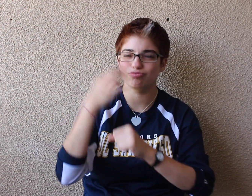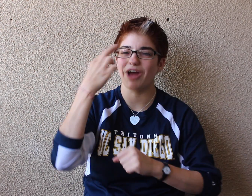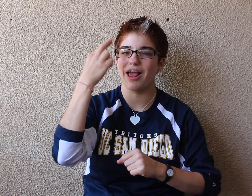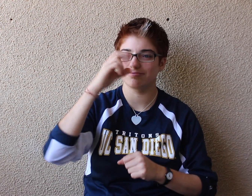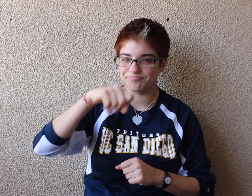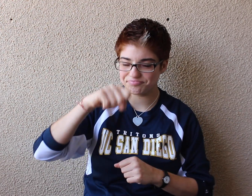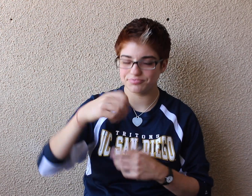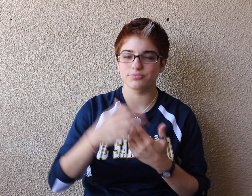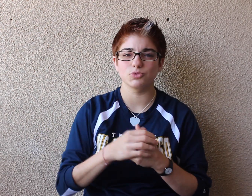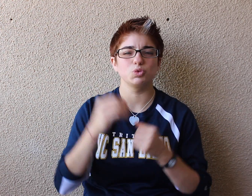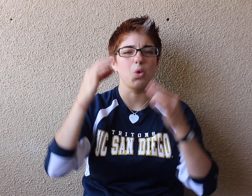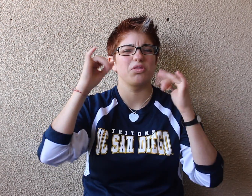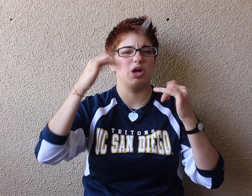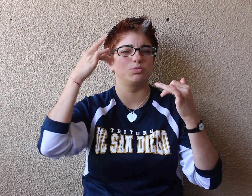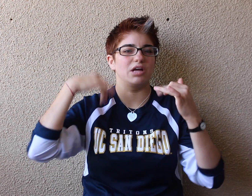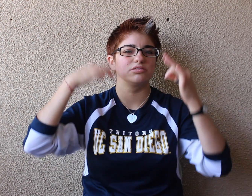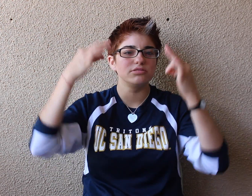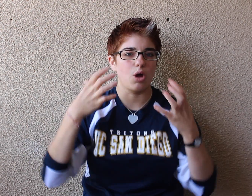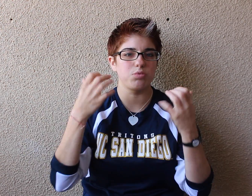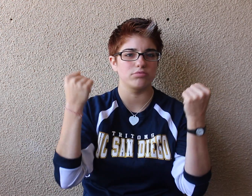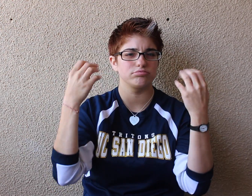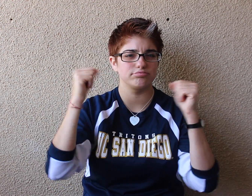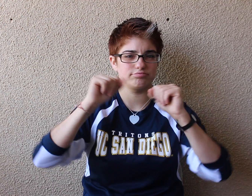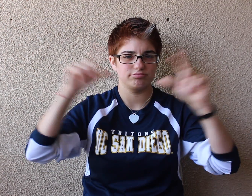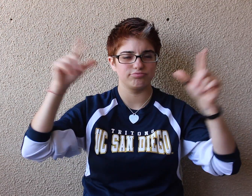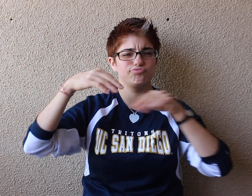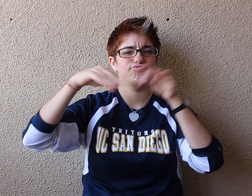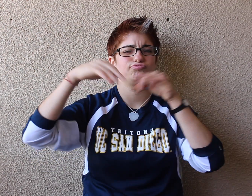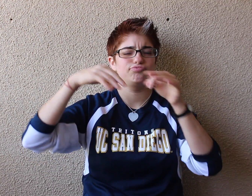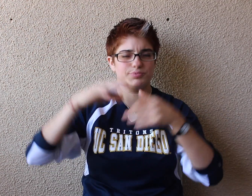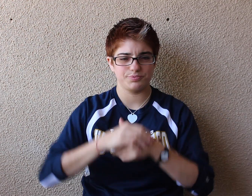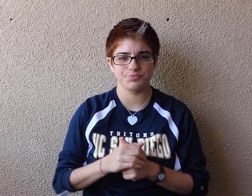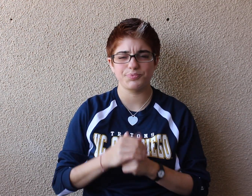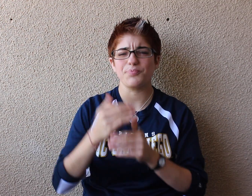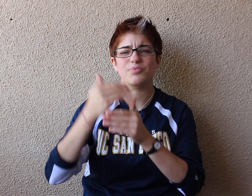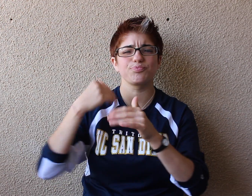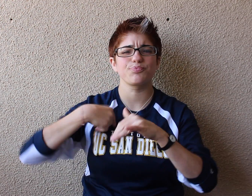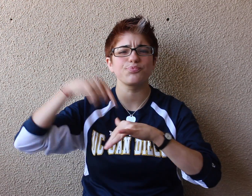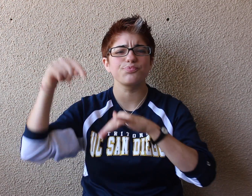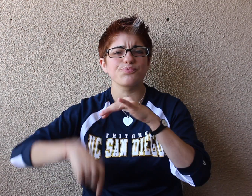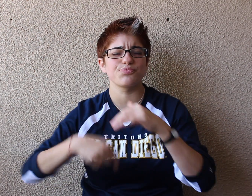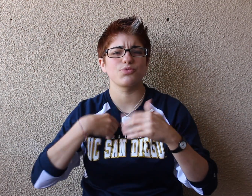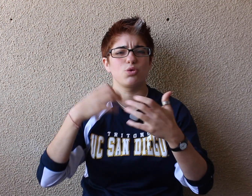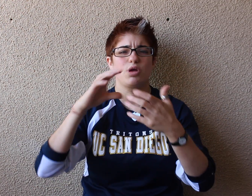I realized that it is confusing to many, so I have decided to do this vlog. Before I get into this topic,